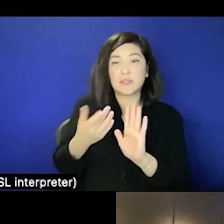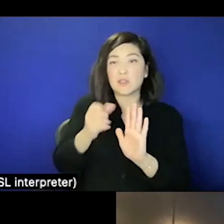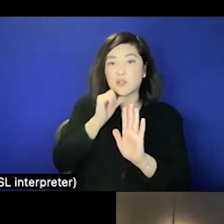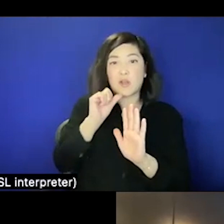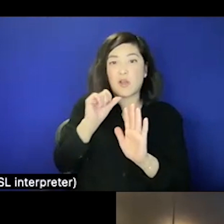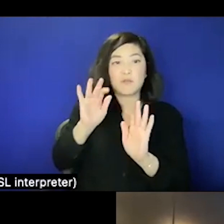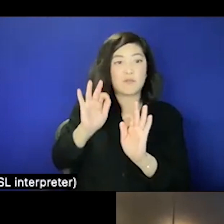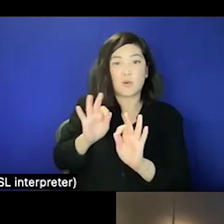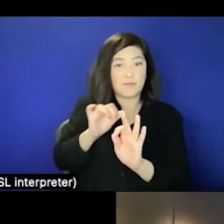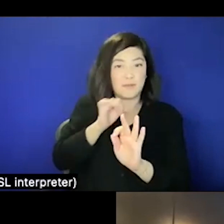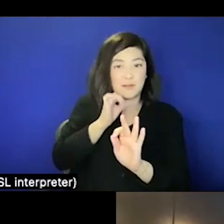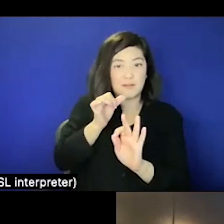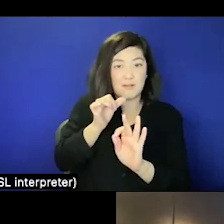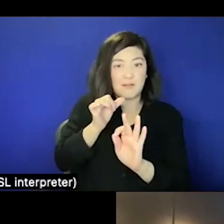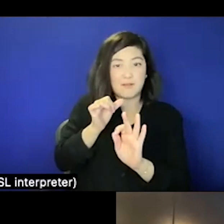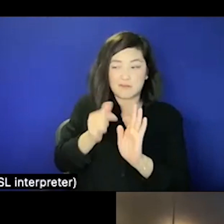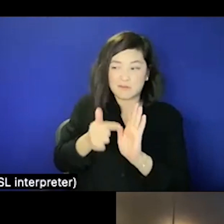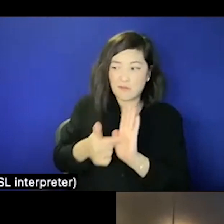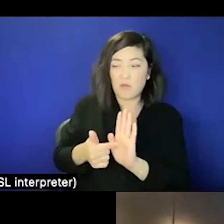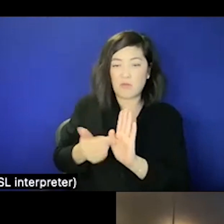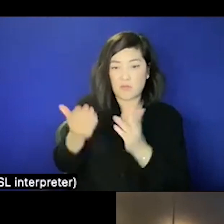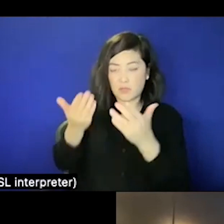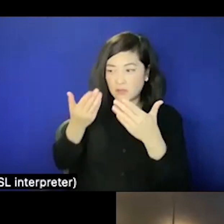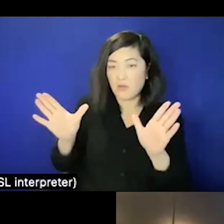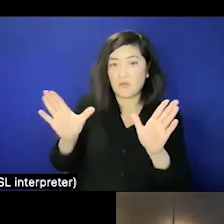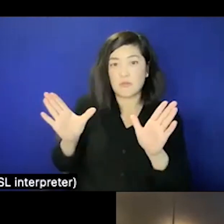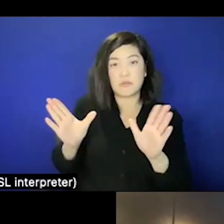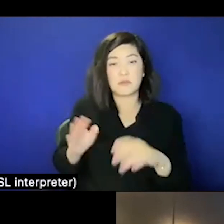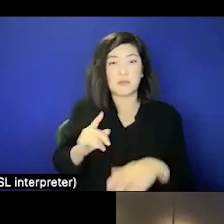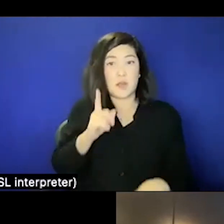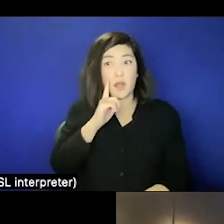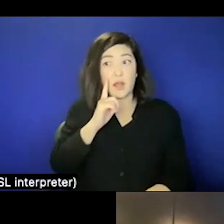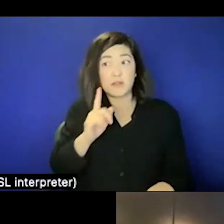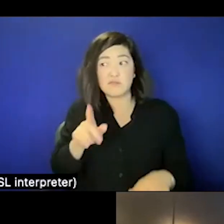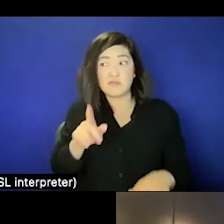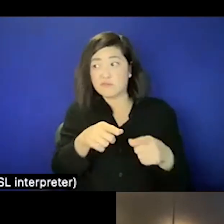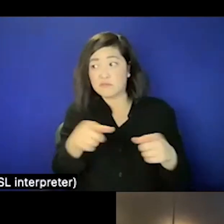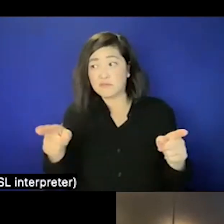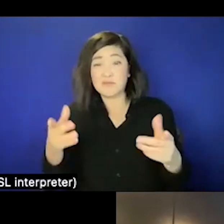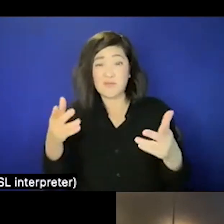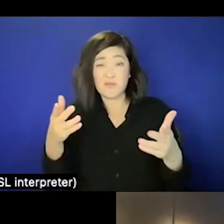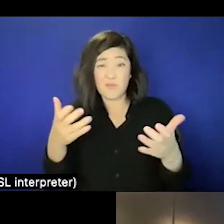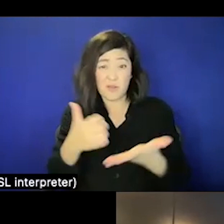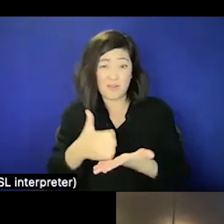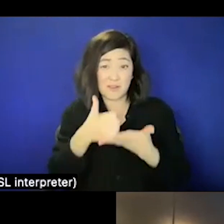And I think people want help in specific ways. And when you know what that is after listening